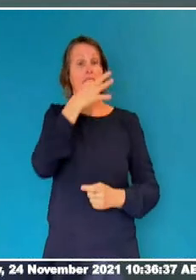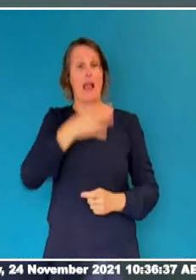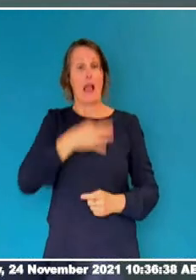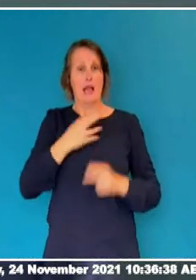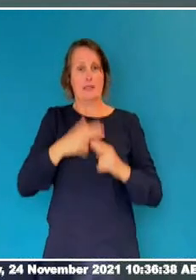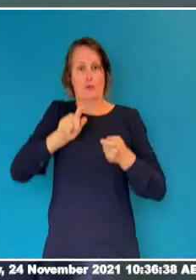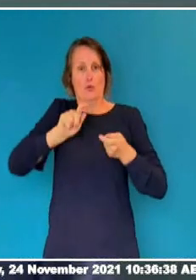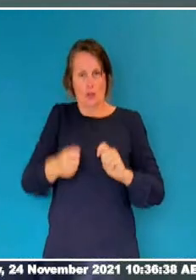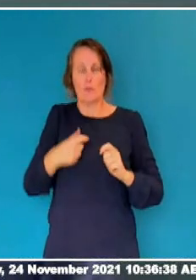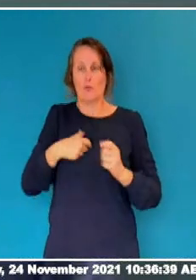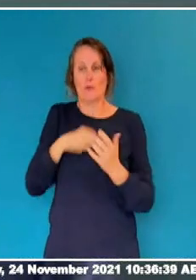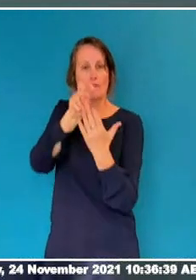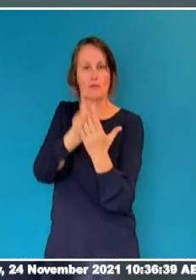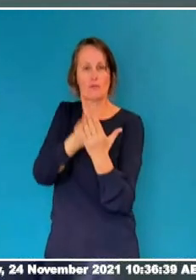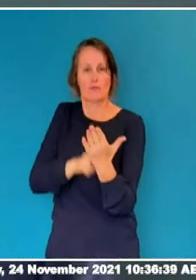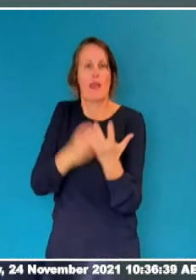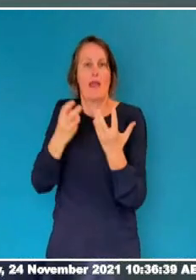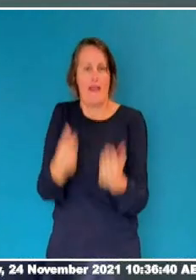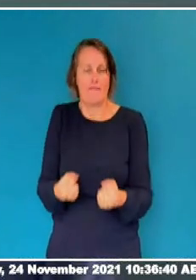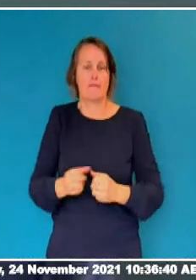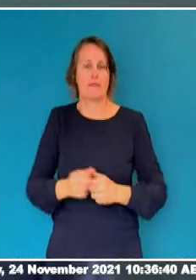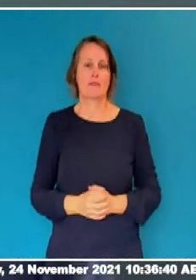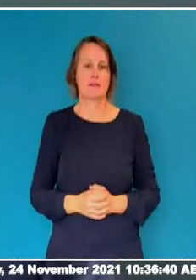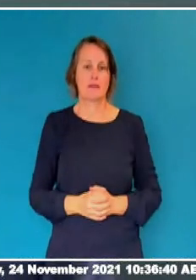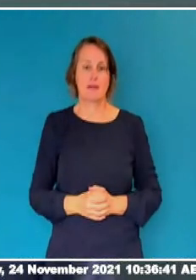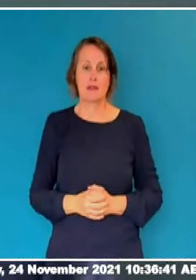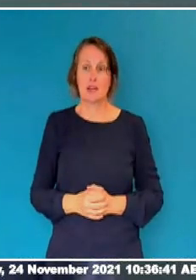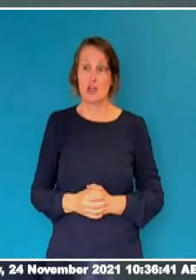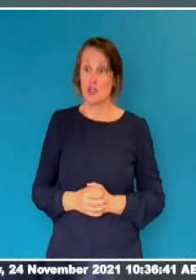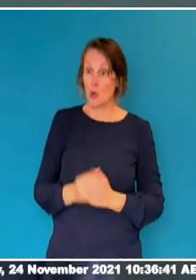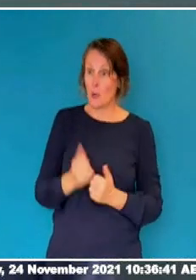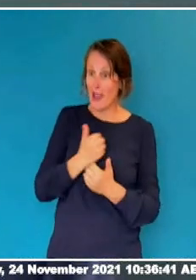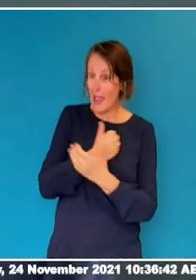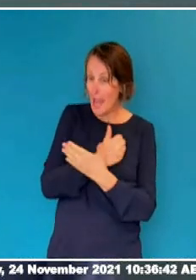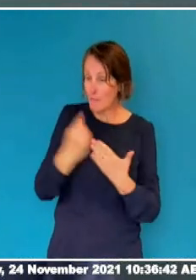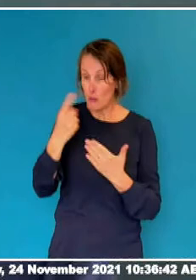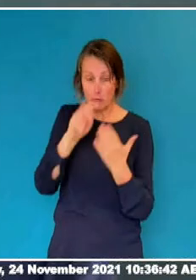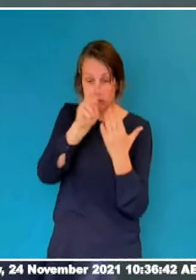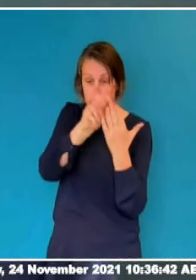Every adjustment that is requested is recorded, is it?